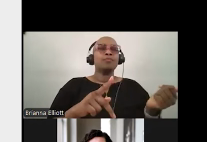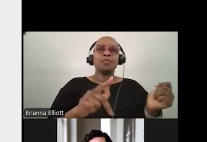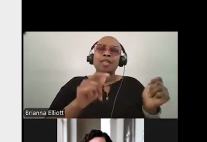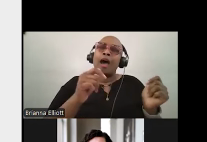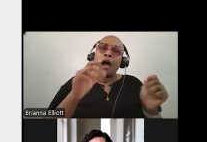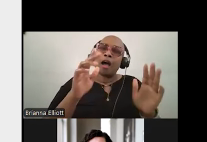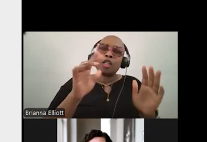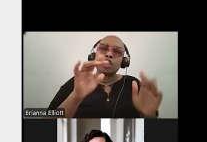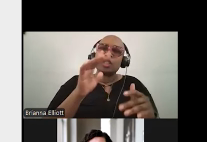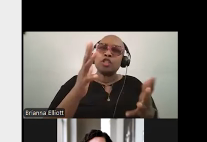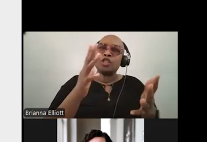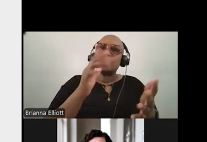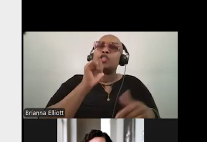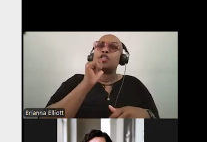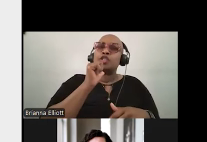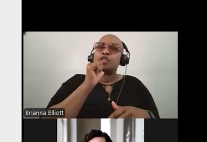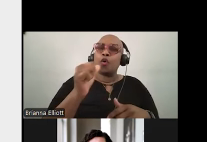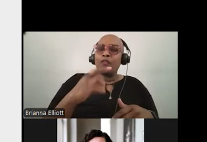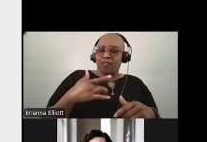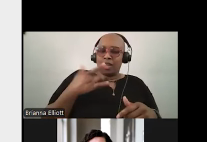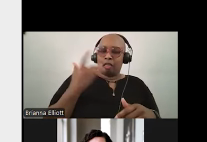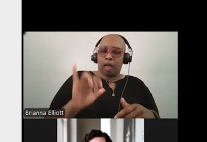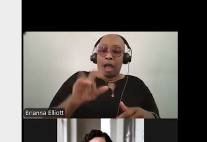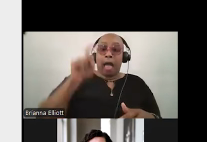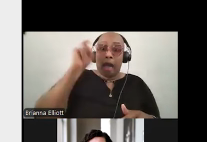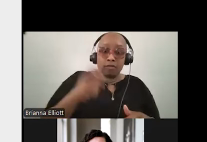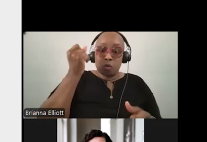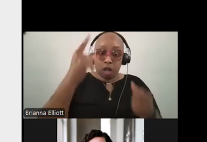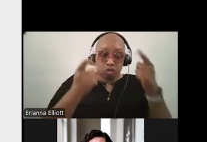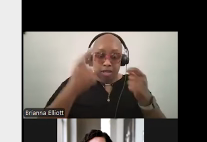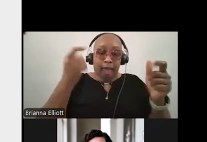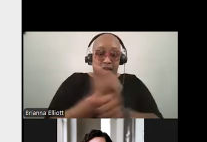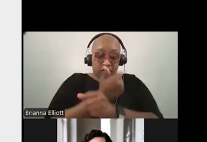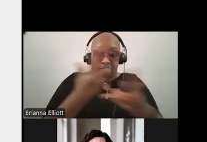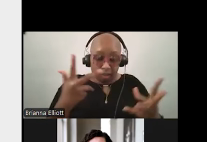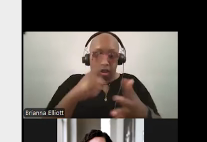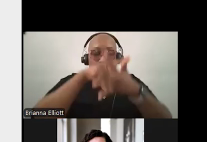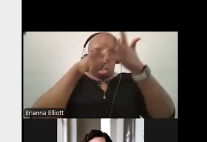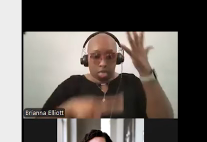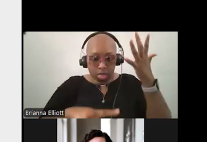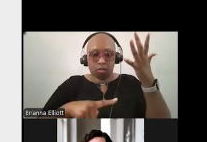and every piece of this means. That's part of why we're doing this. This is largely awareness. It's